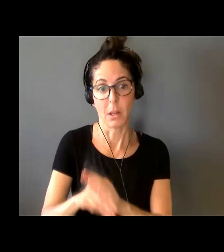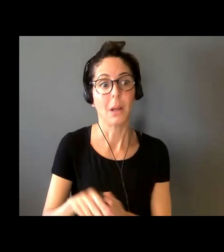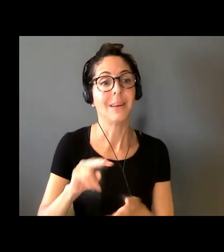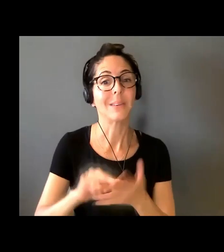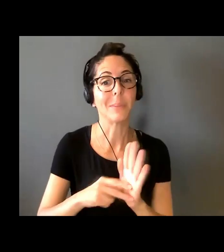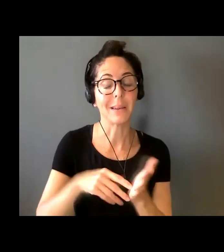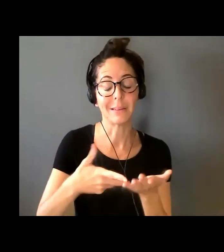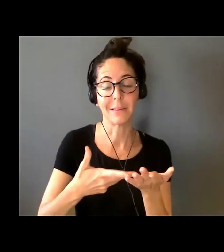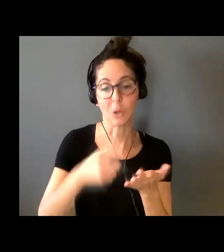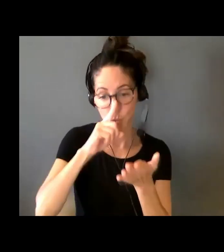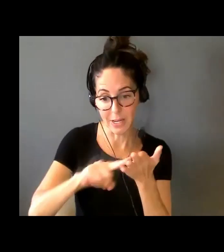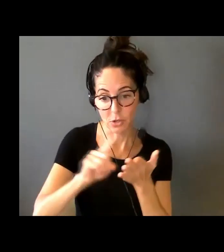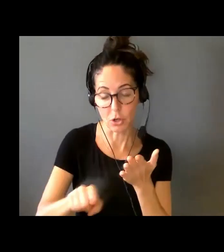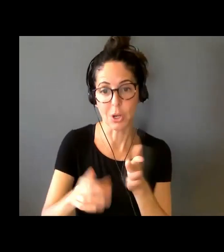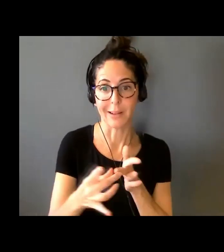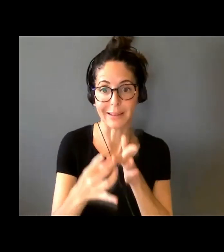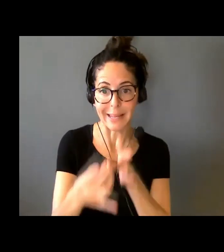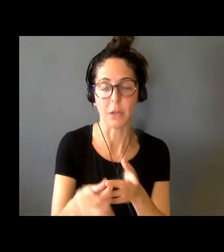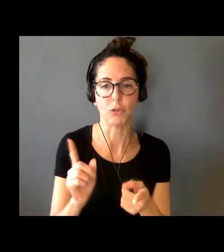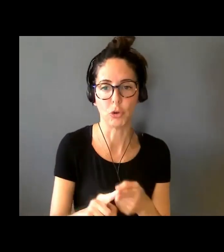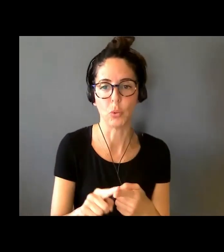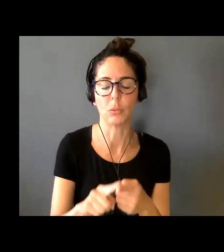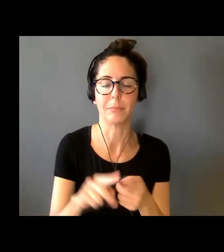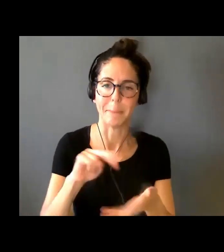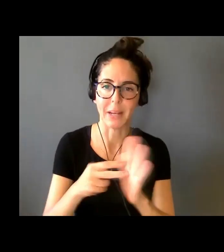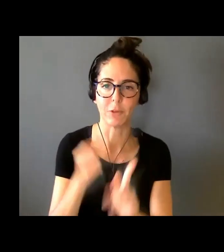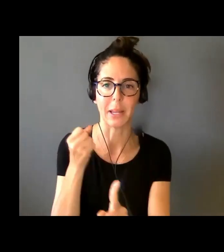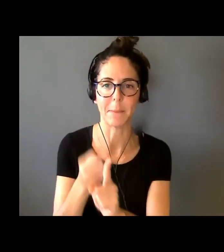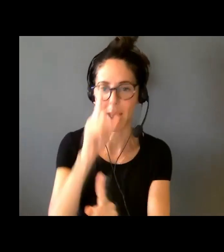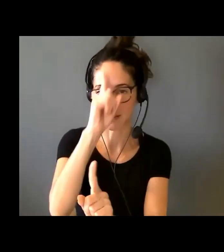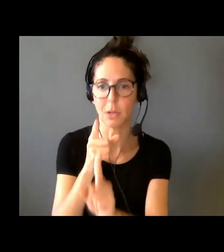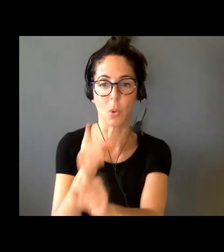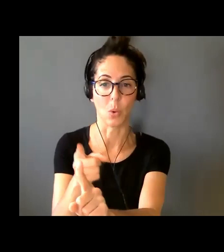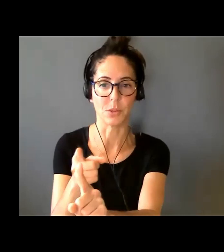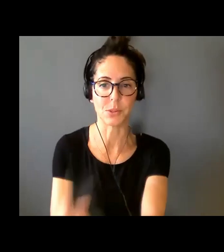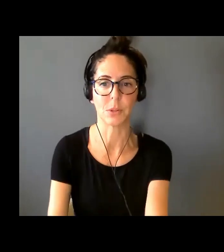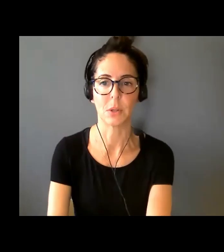actual impacts. We need to think about what community needs actually are,